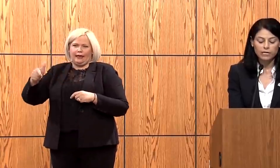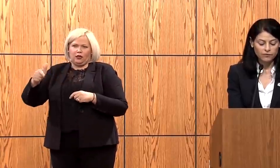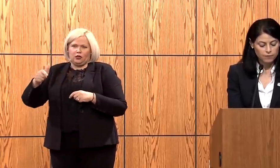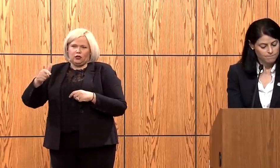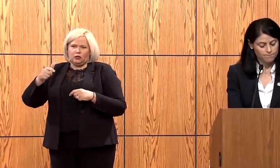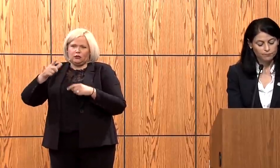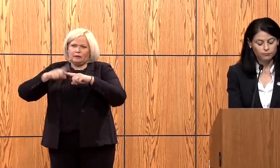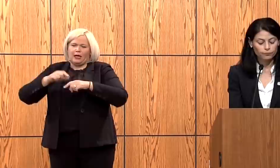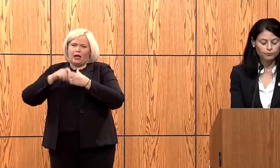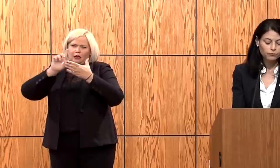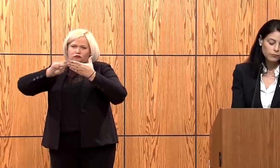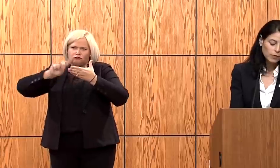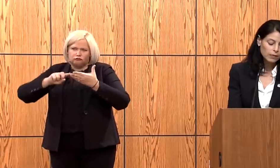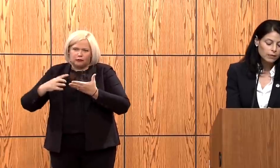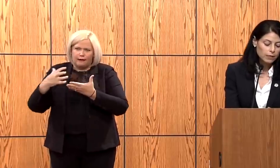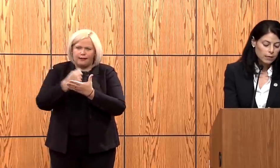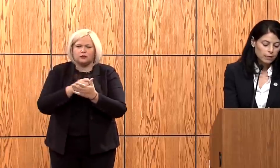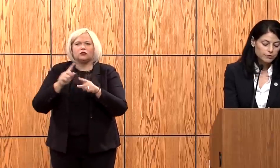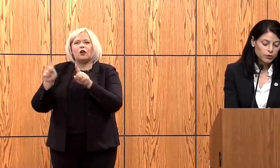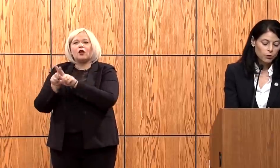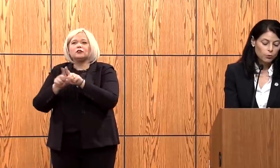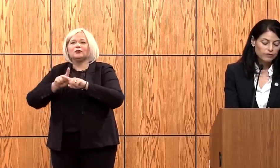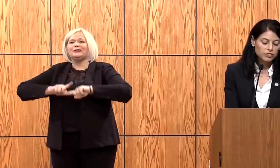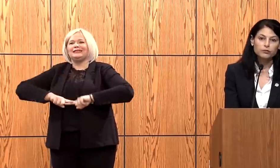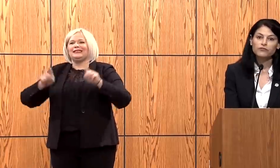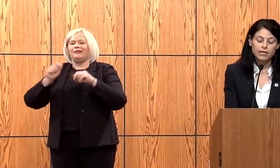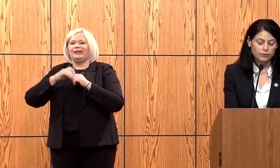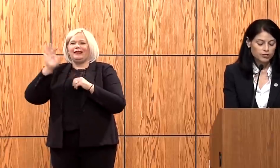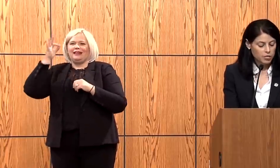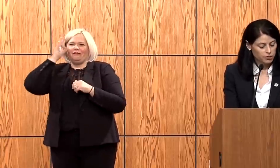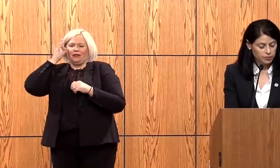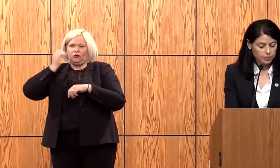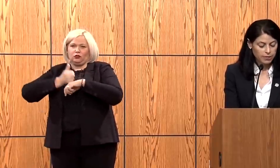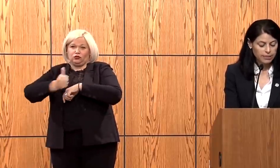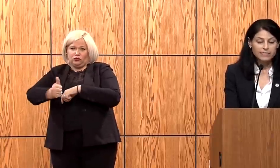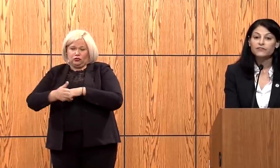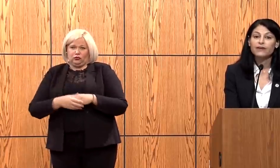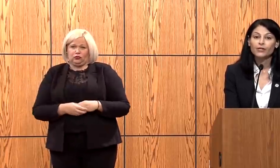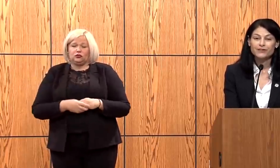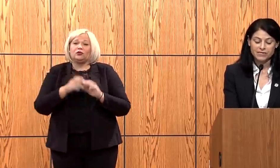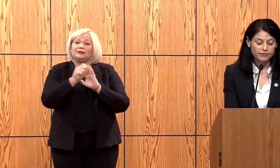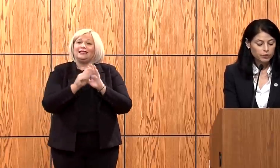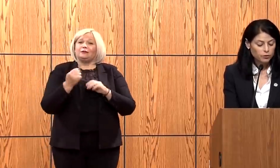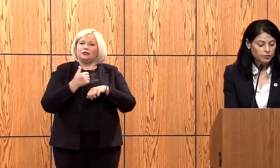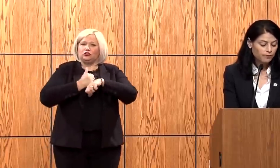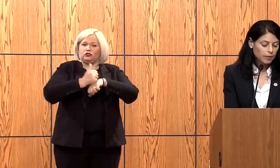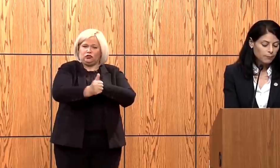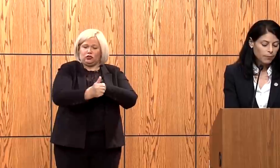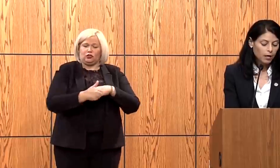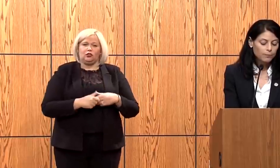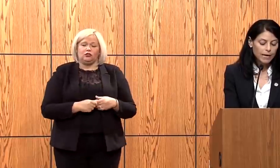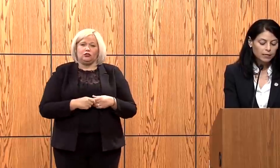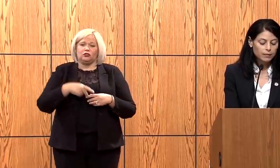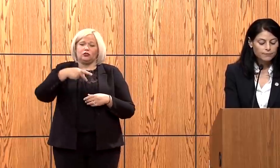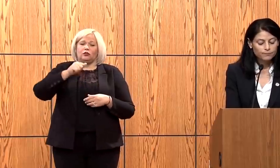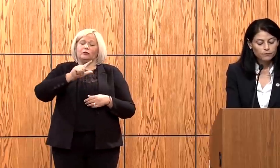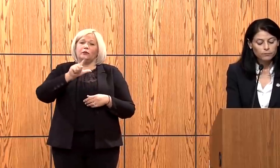OF THE EVIDENCE OBTAINED LAST NIGHT AND MAY DIFFER FROM THOSE NIGHT AND MAY DIFFER FROM THOSE CHARGED AT THE FEDERAL LEVEL. CHARGED AT THE FEDERAL LEVEL. SO WE’VE ISSUED THE FOLLOWING